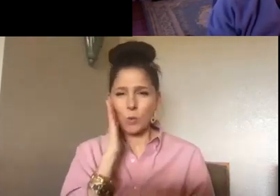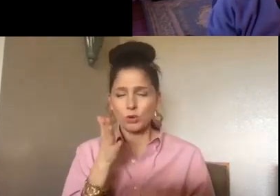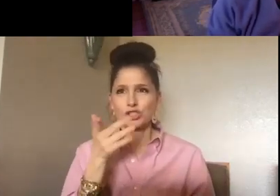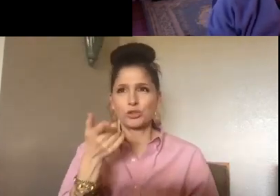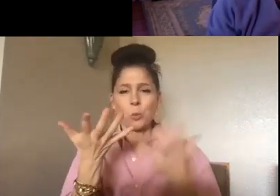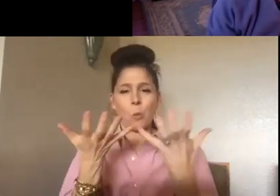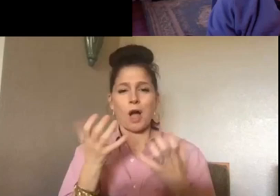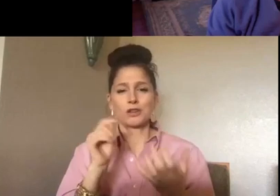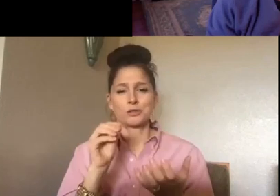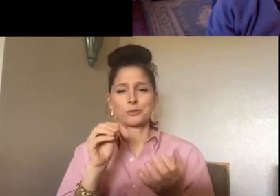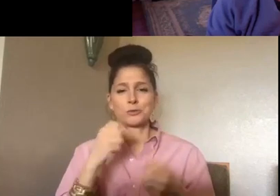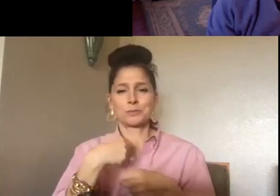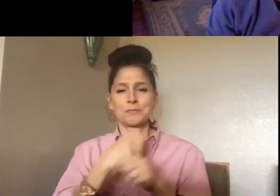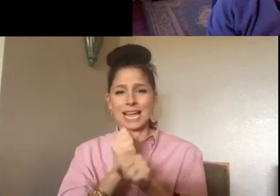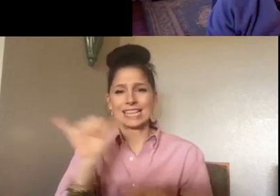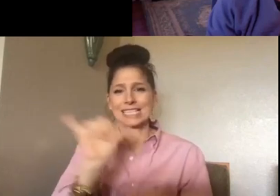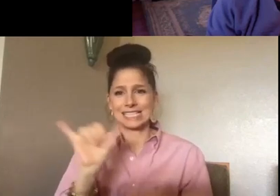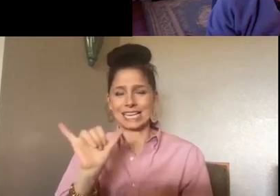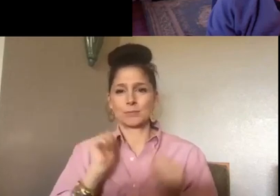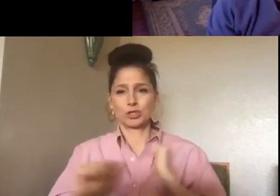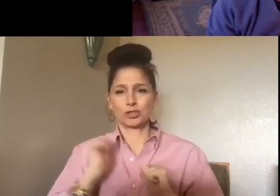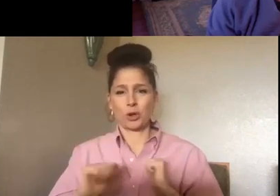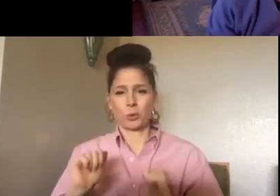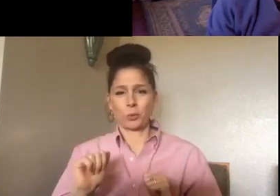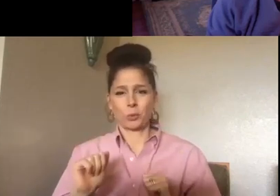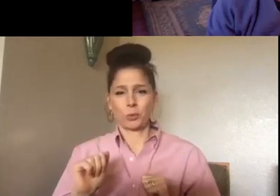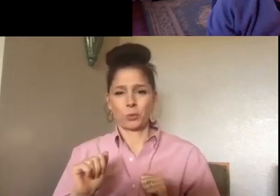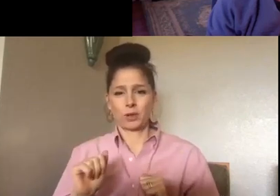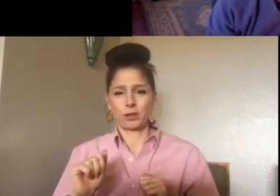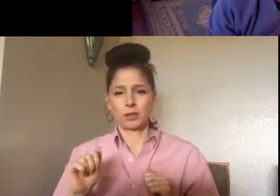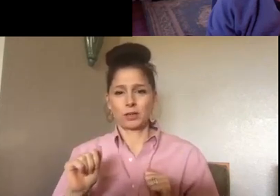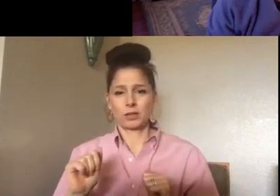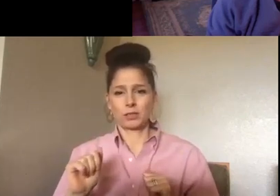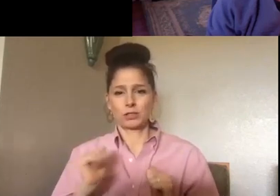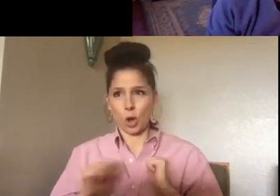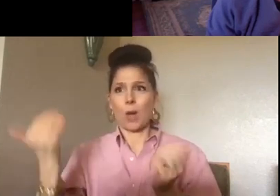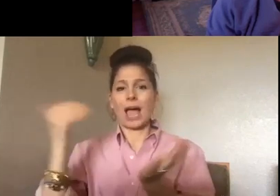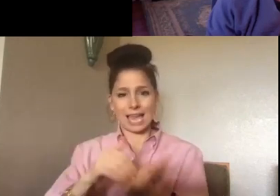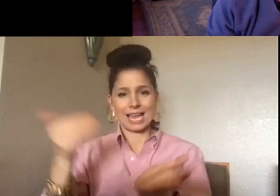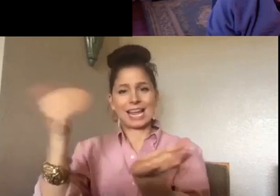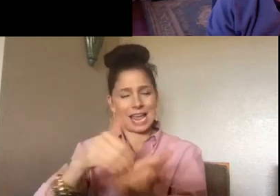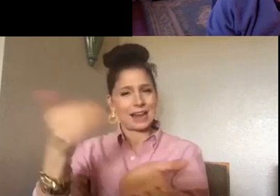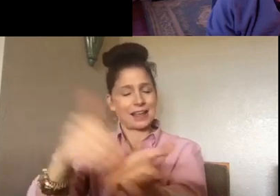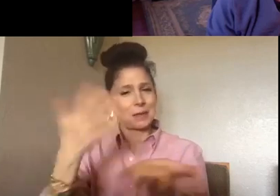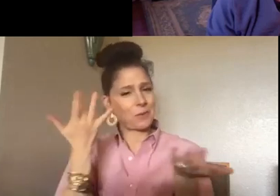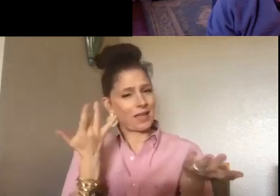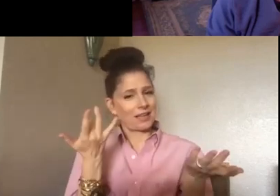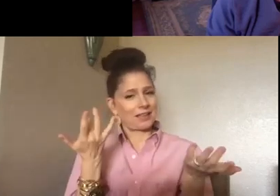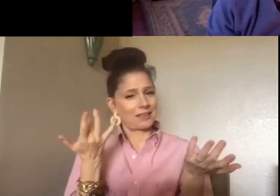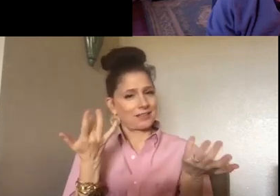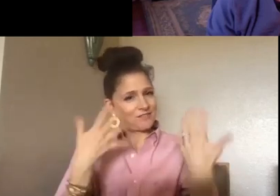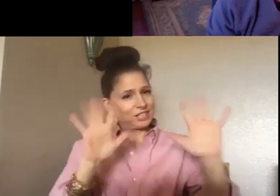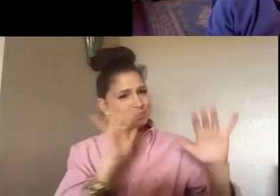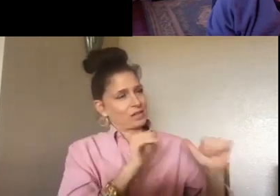Why would you want to make the same show again and again and again? Why do that?